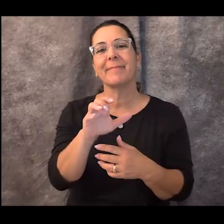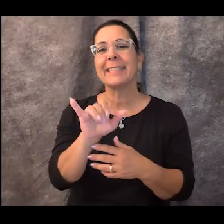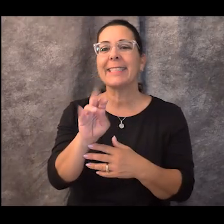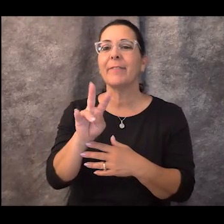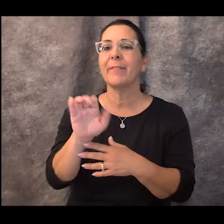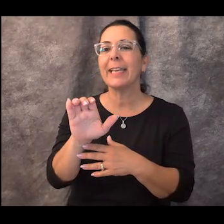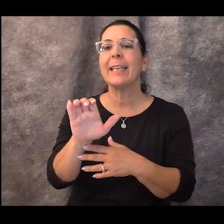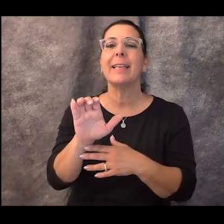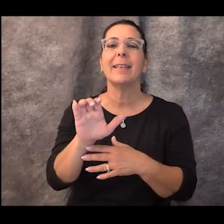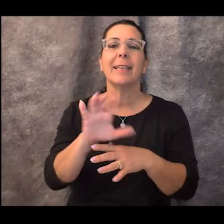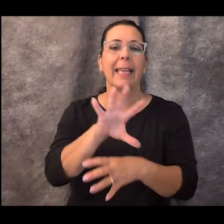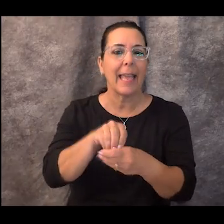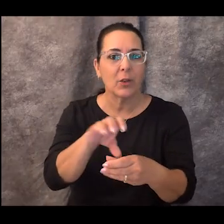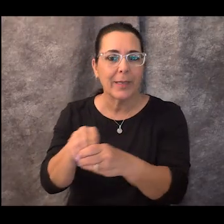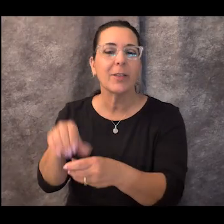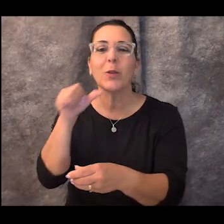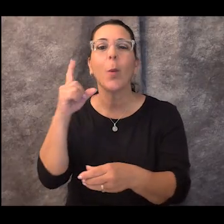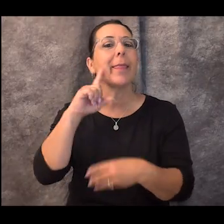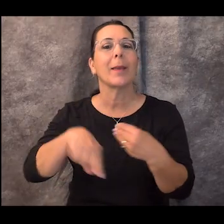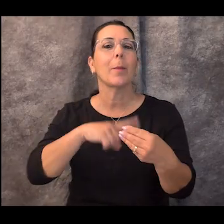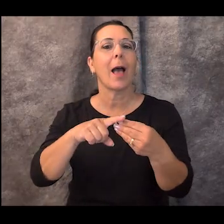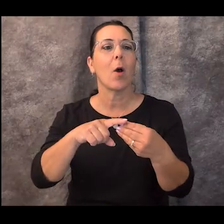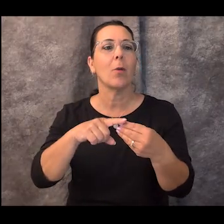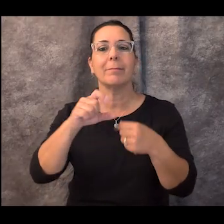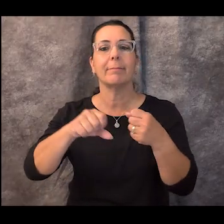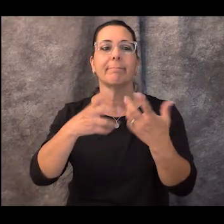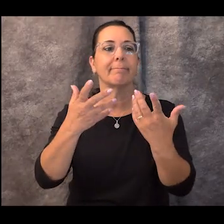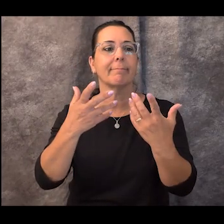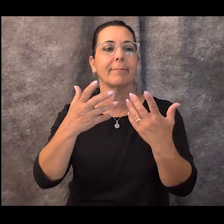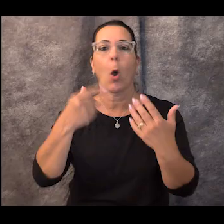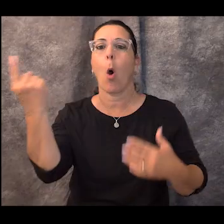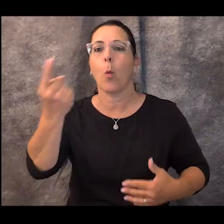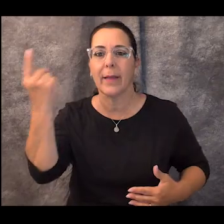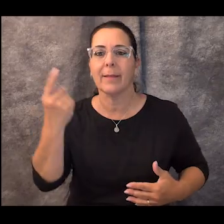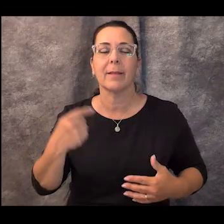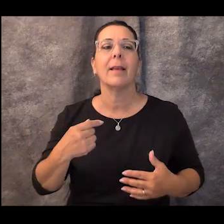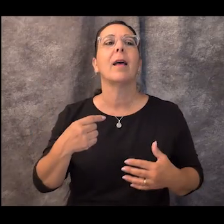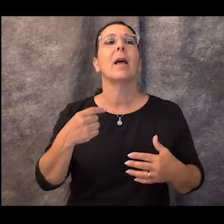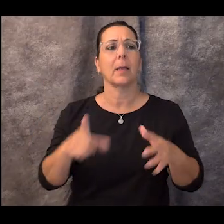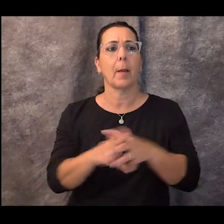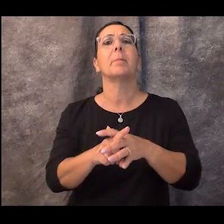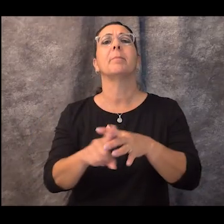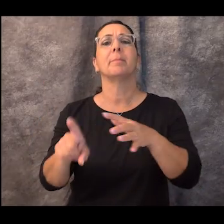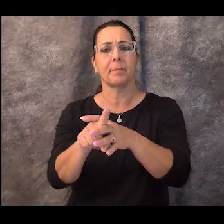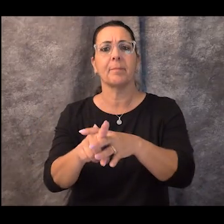It's something folks tend to think about every four years. Every two years at best. It was always something I thought about all the time.